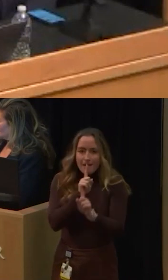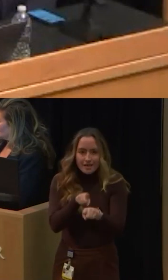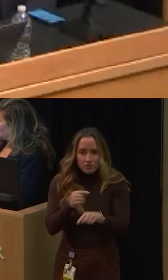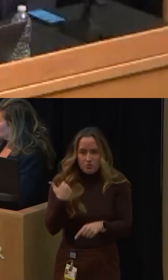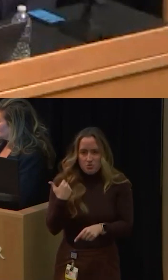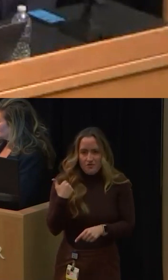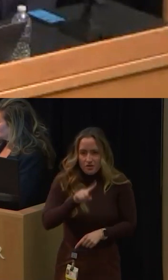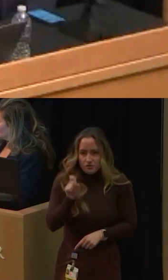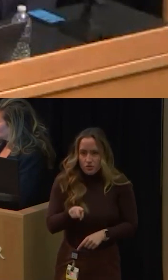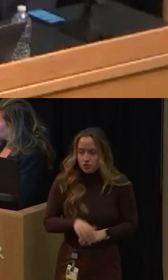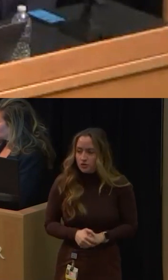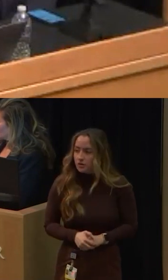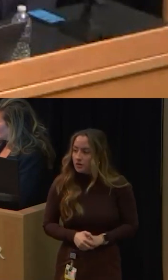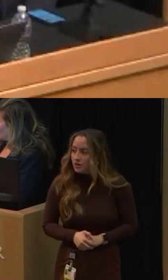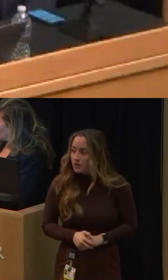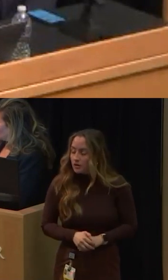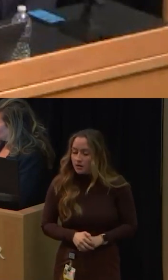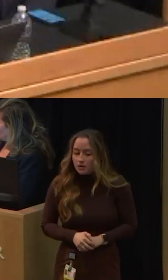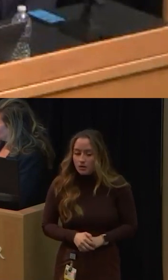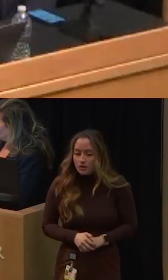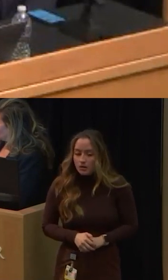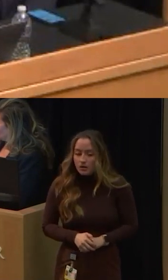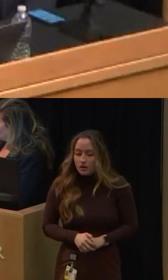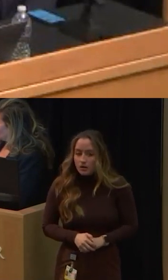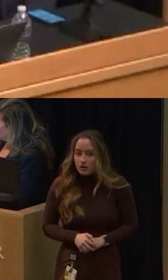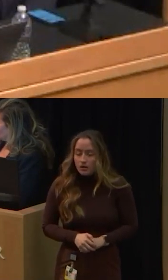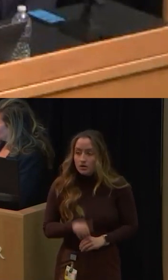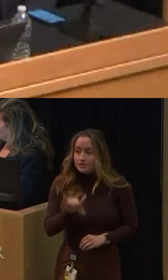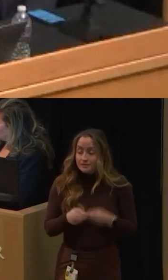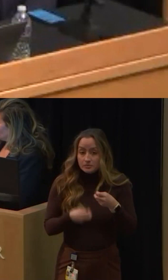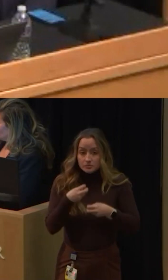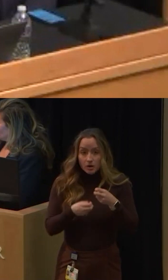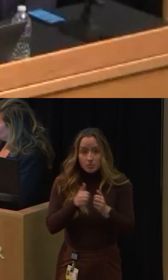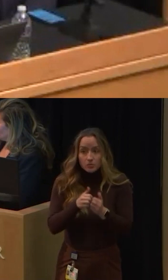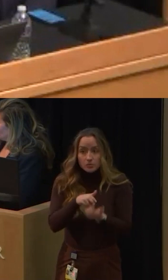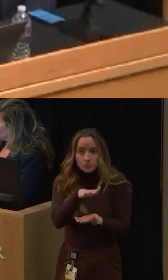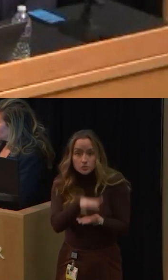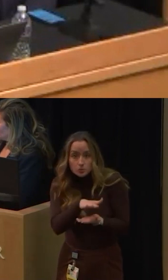because that whole issue of schools and what happens with schooling